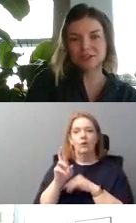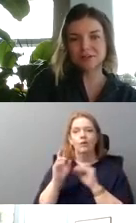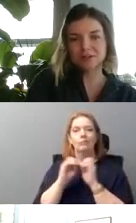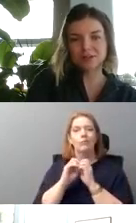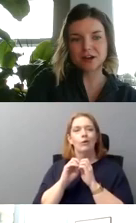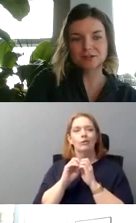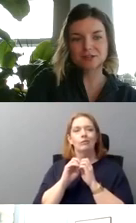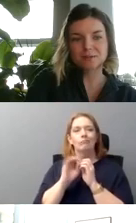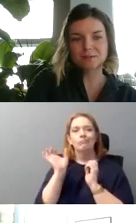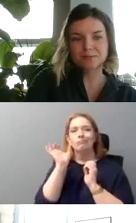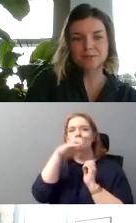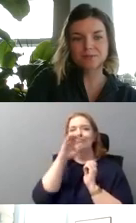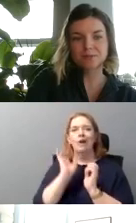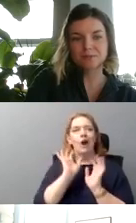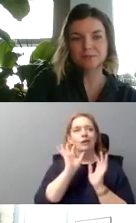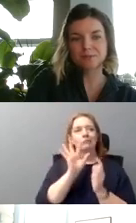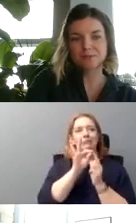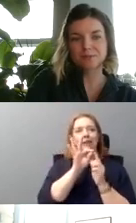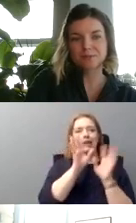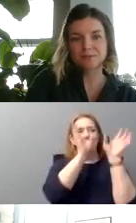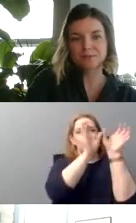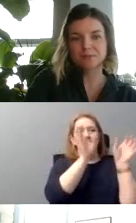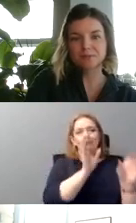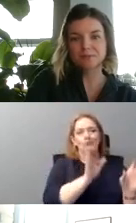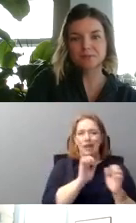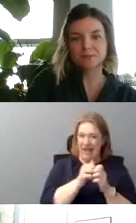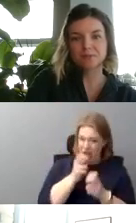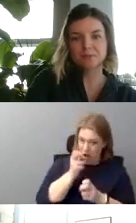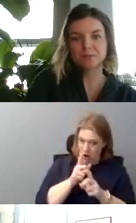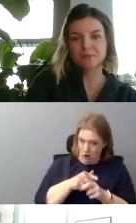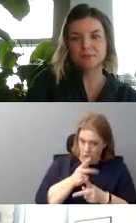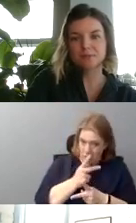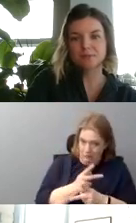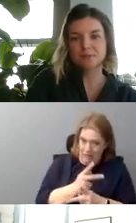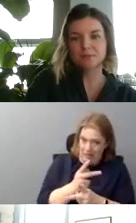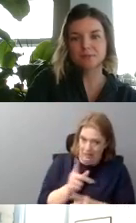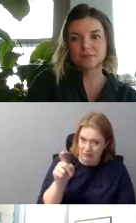that you have throughout the house. S: Well, you know, I can't honestly speak to